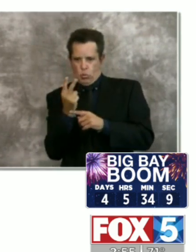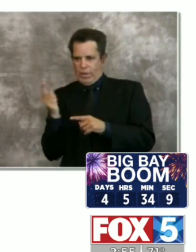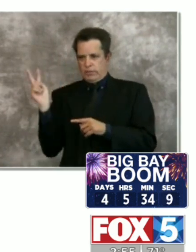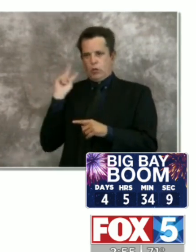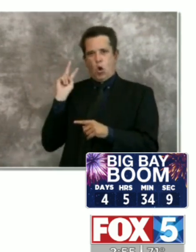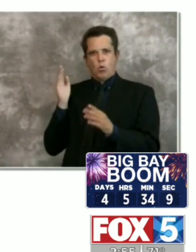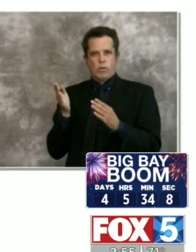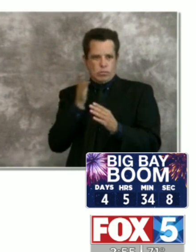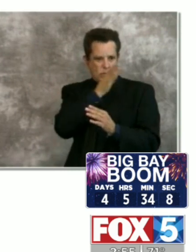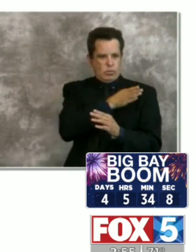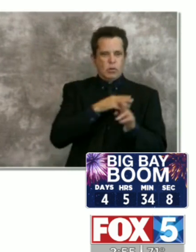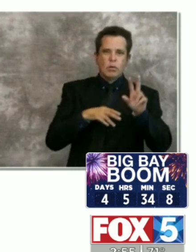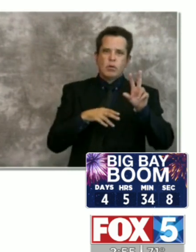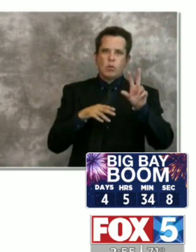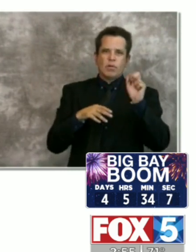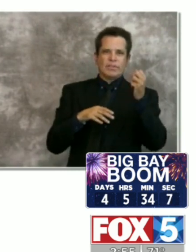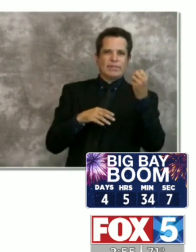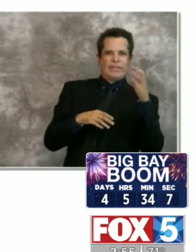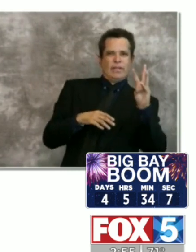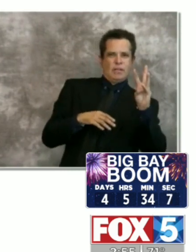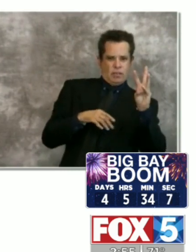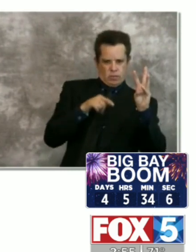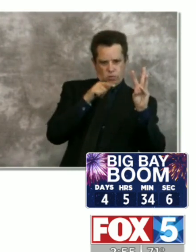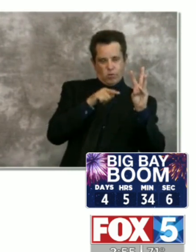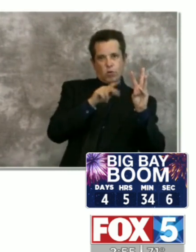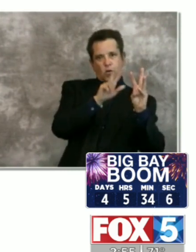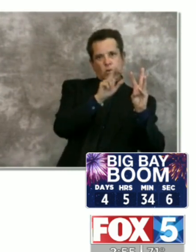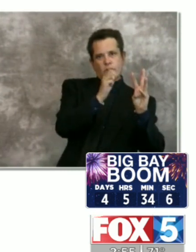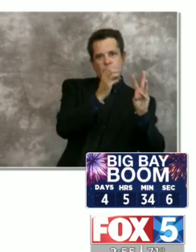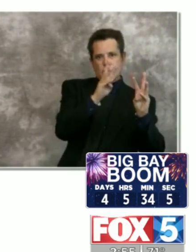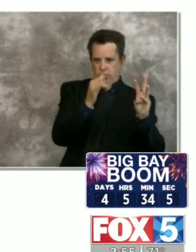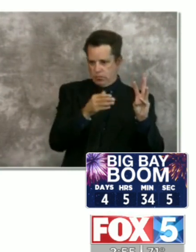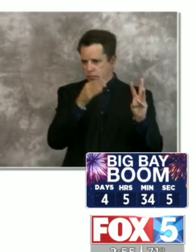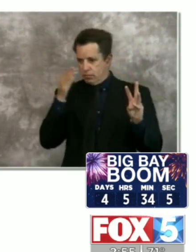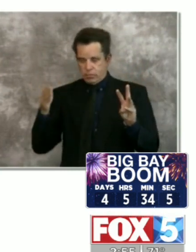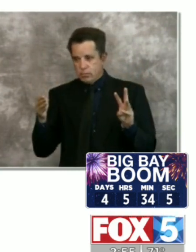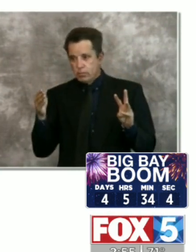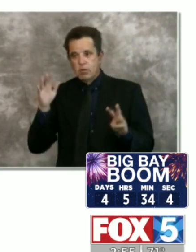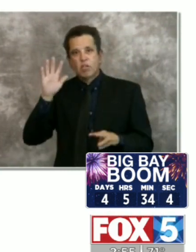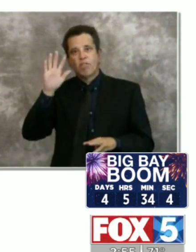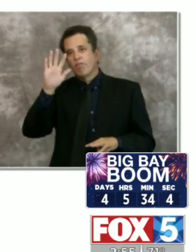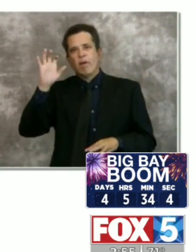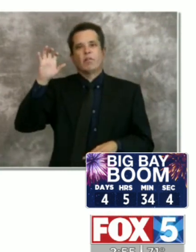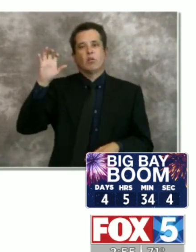OF OUR COVID PANDEMIC IF YOU GO BACK JUST TO JUNE 12TH. JUST ABOUT 2 WEEKS AGO. YOU